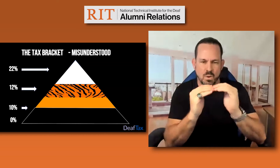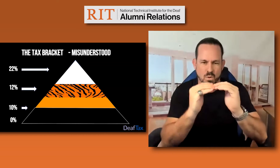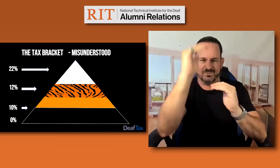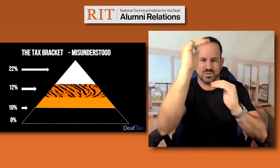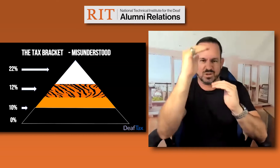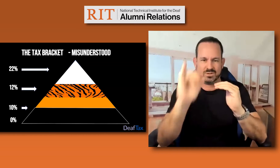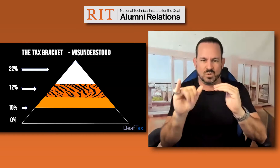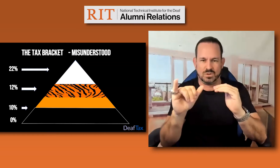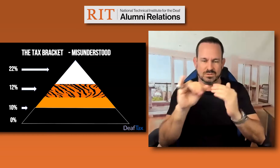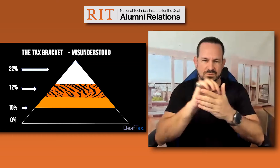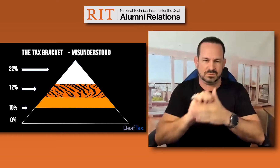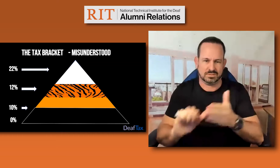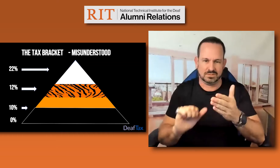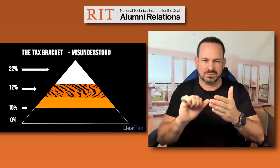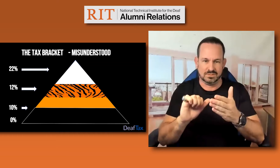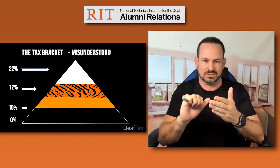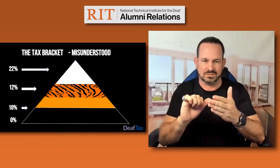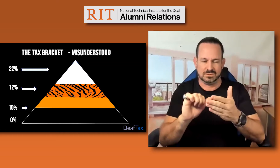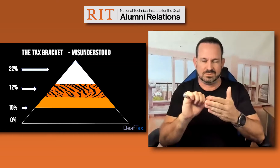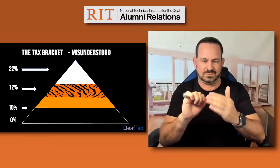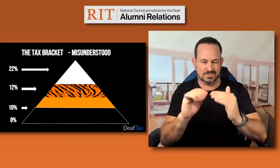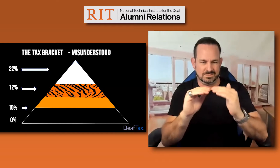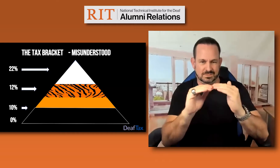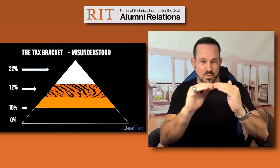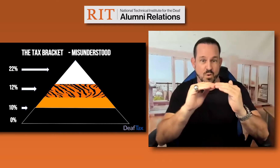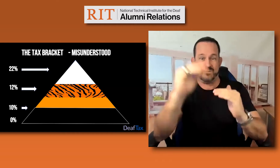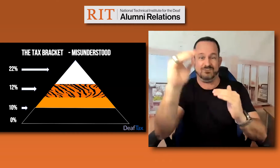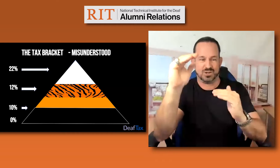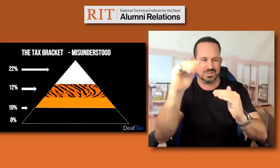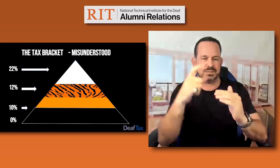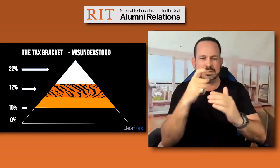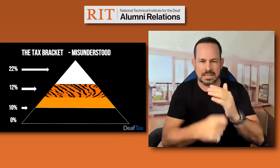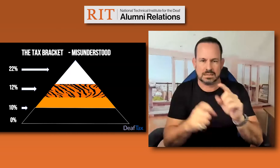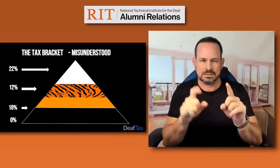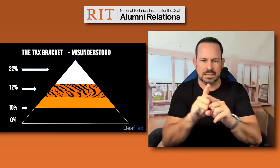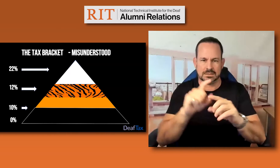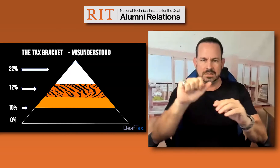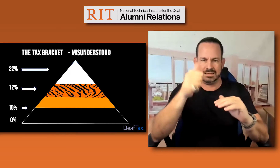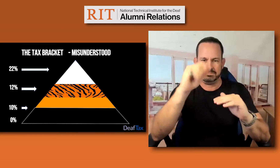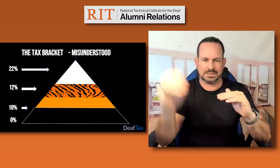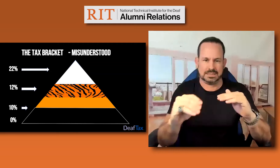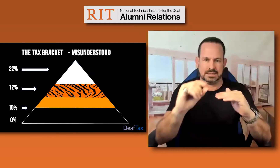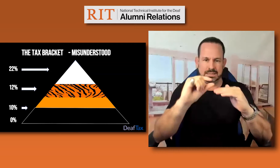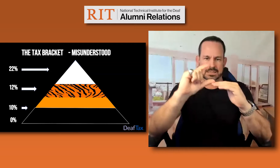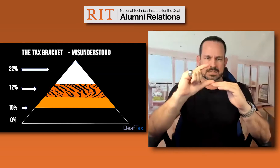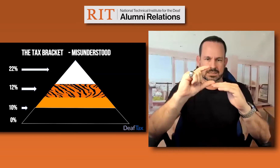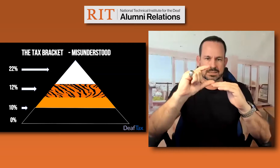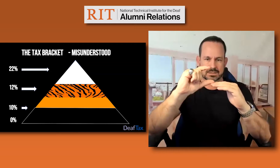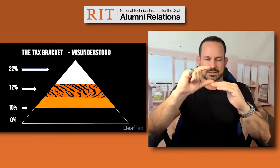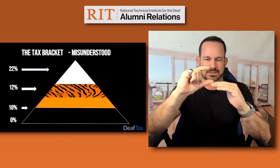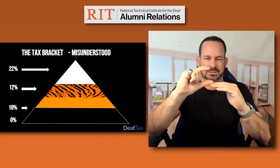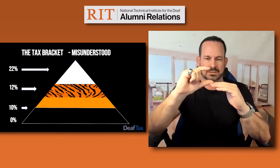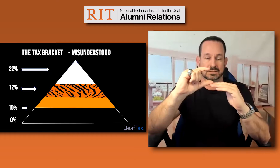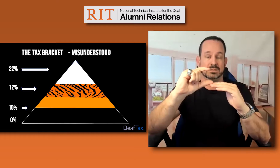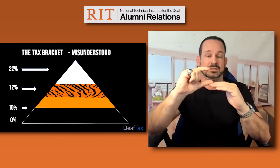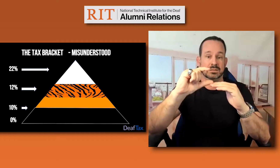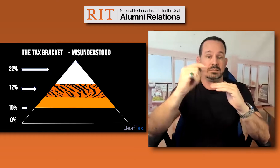The next bracket...pays 10%,